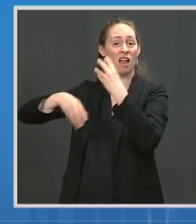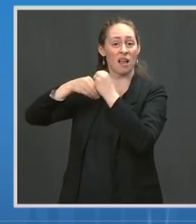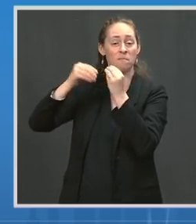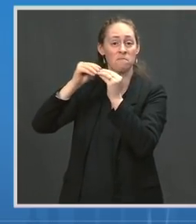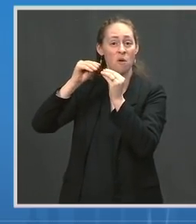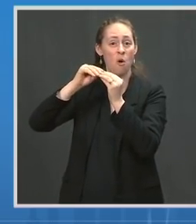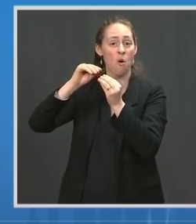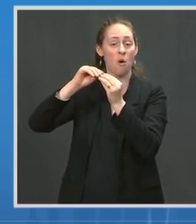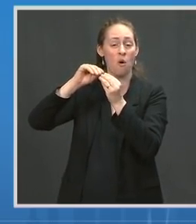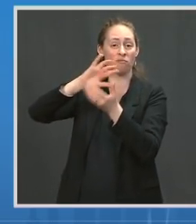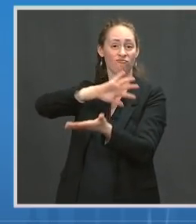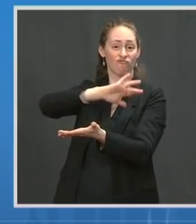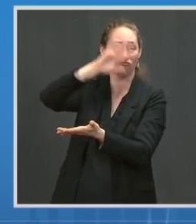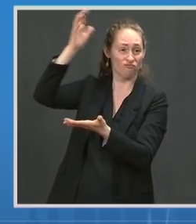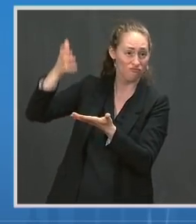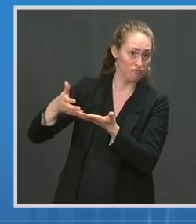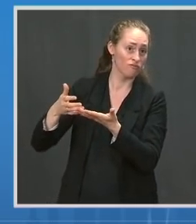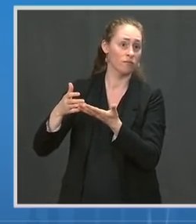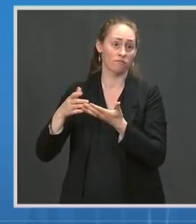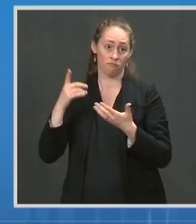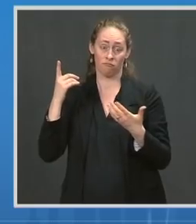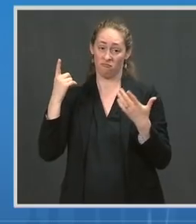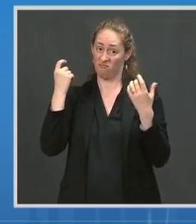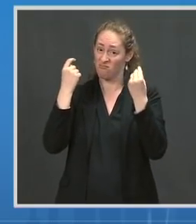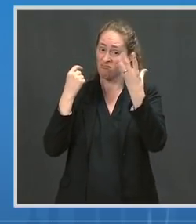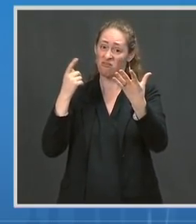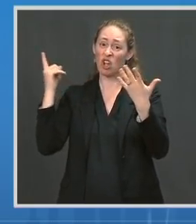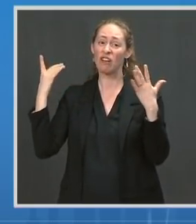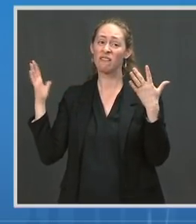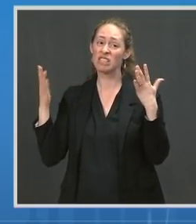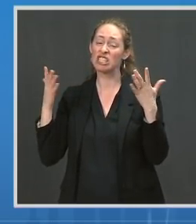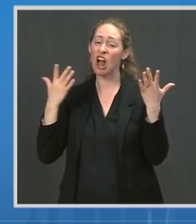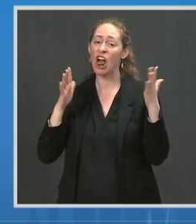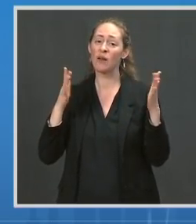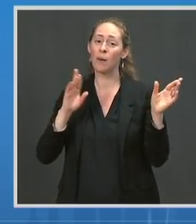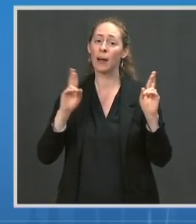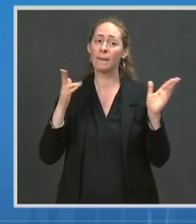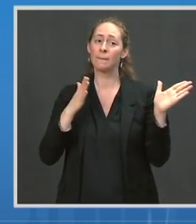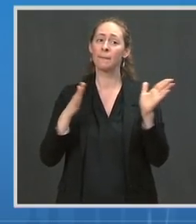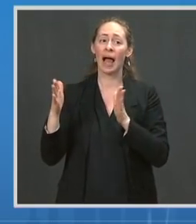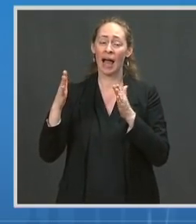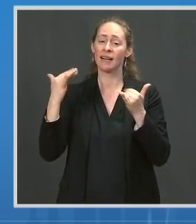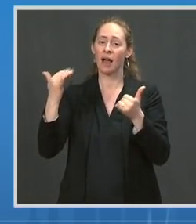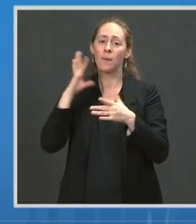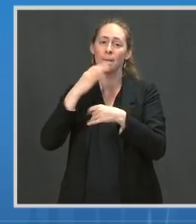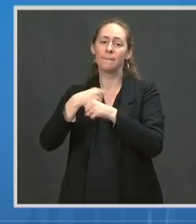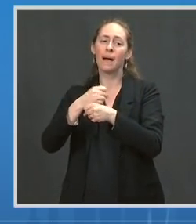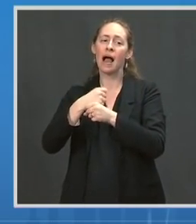as he has done, and when we focus on all of the production expansion opportunities that we talk about in here,